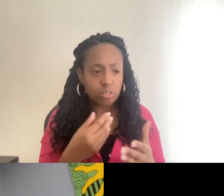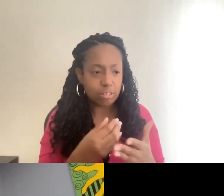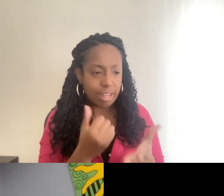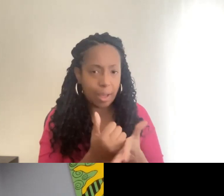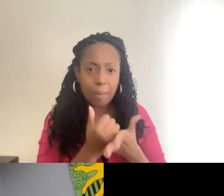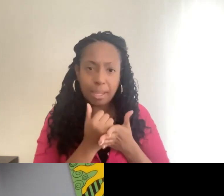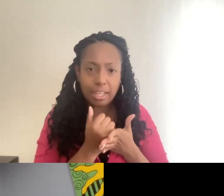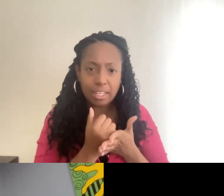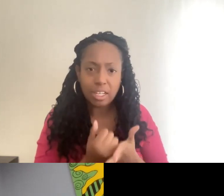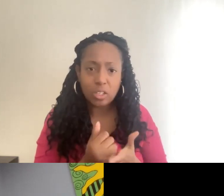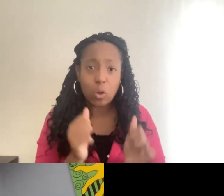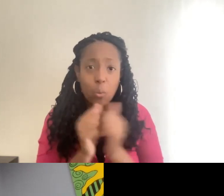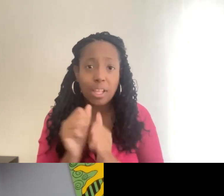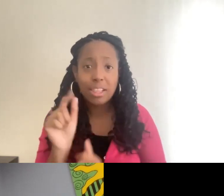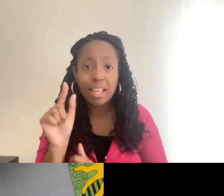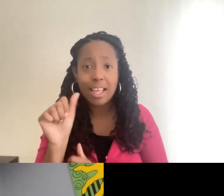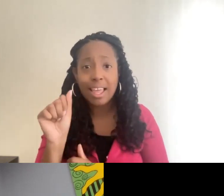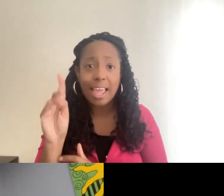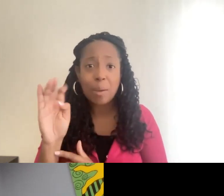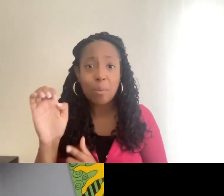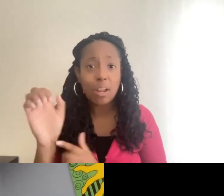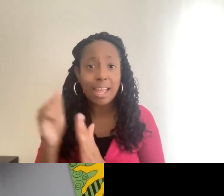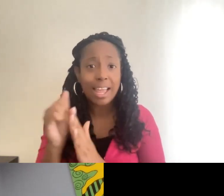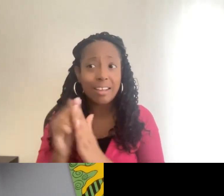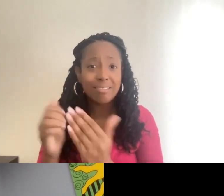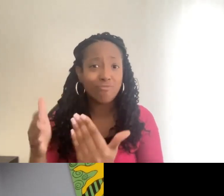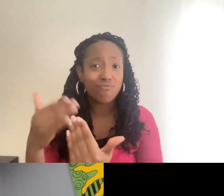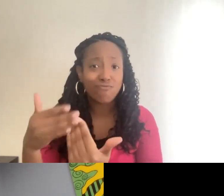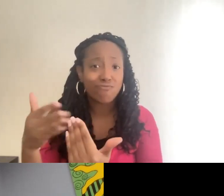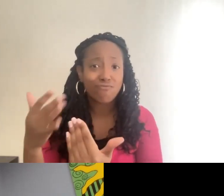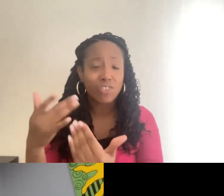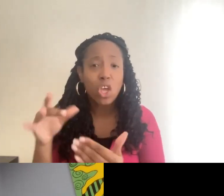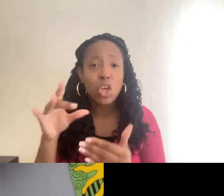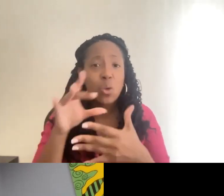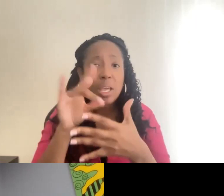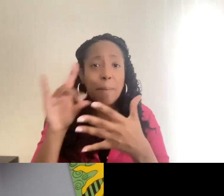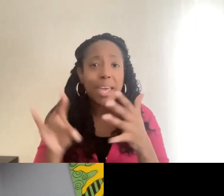it's actually super easy you can literally pick conservative or moderate or aggressive now there's